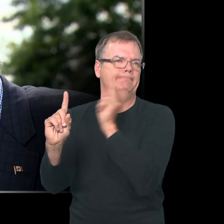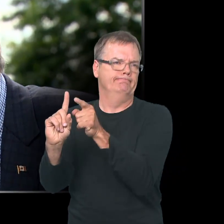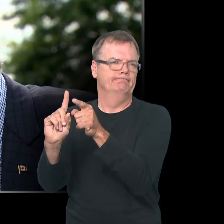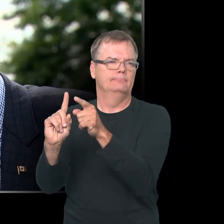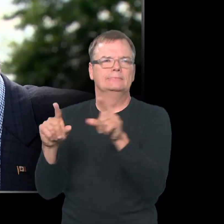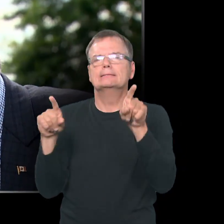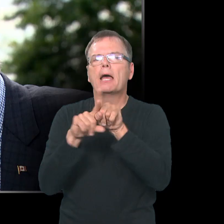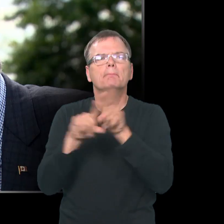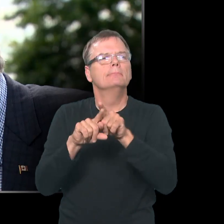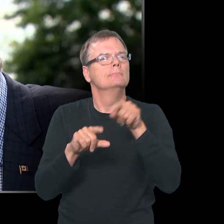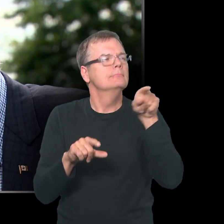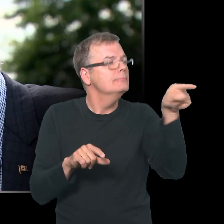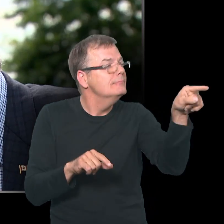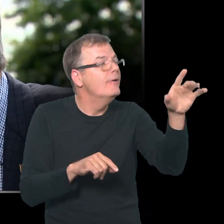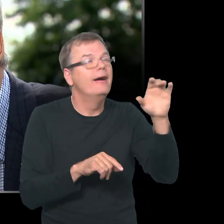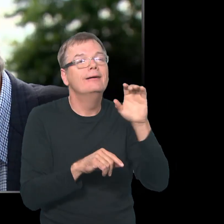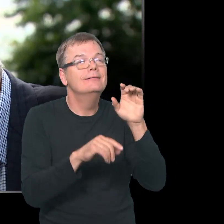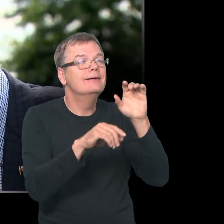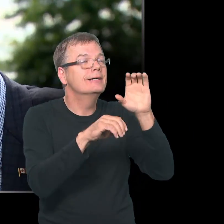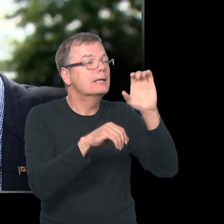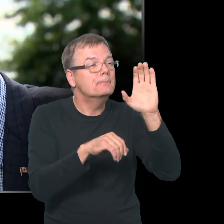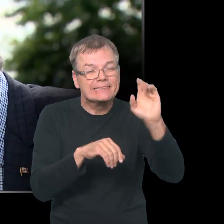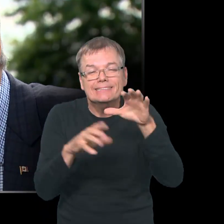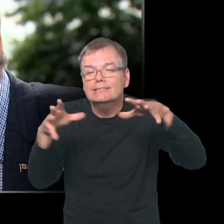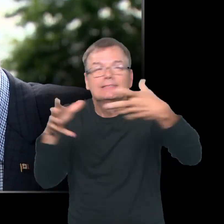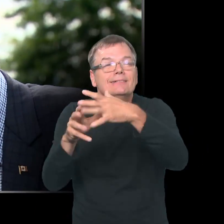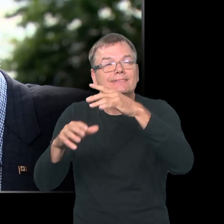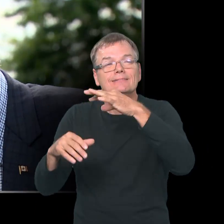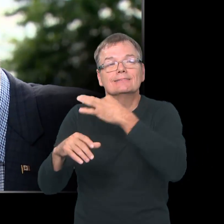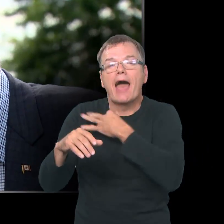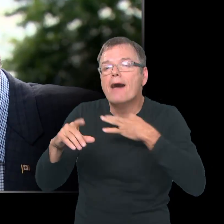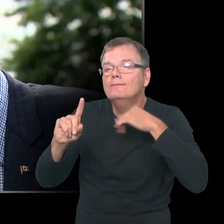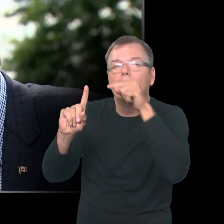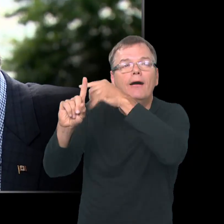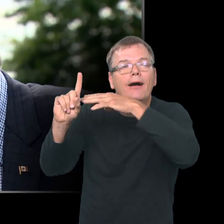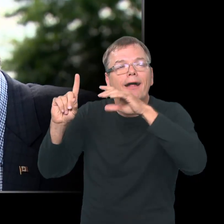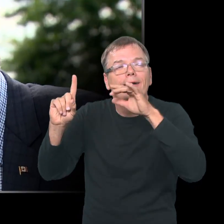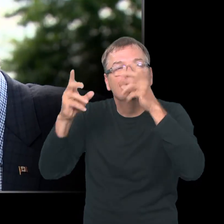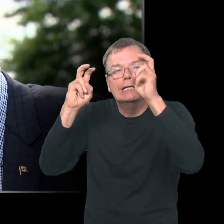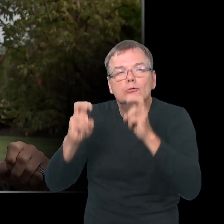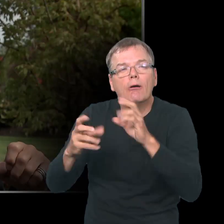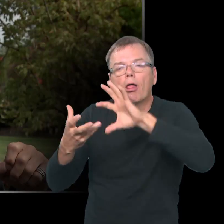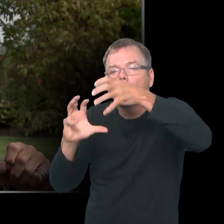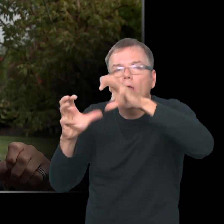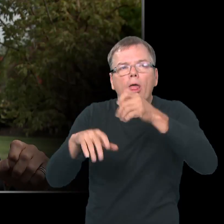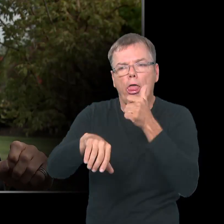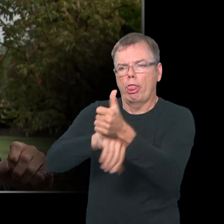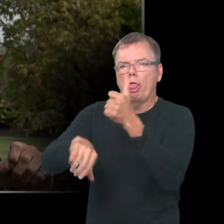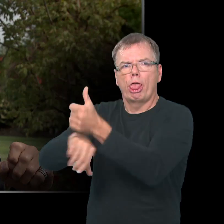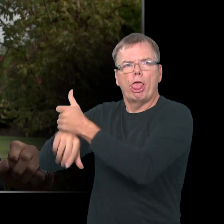When you have problems with Jian Ghomeshi, or Evan Solomon, you don't go around firing everybody who worked for them.